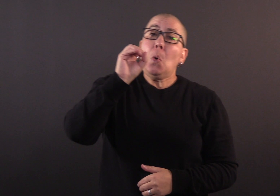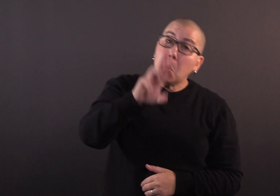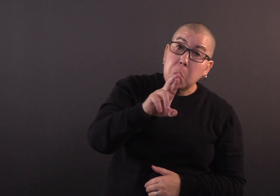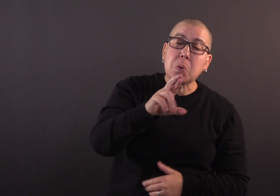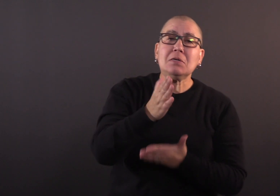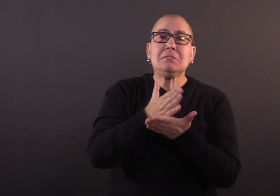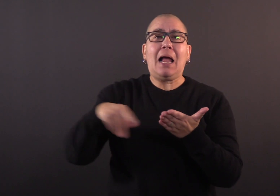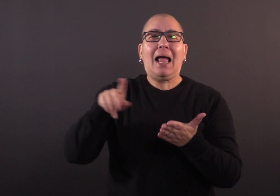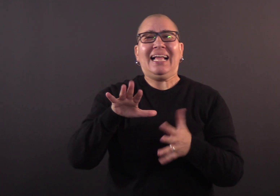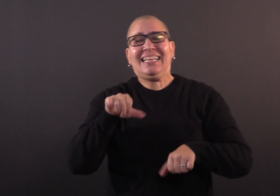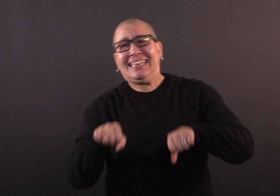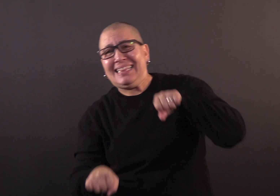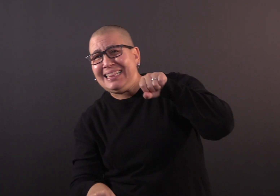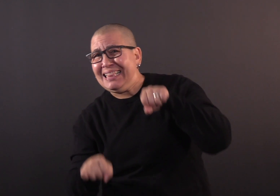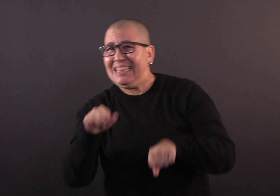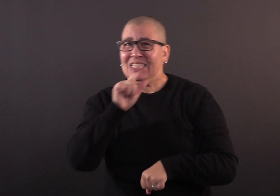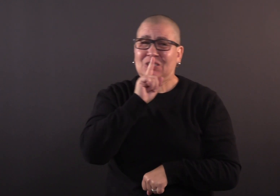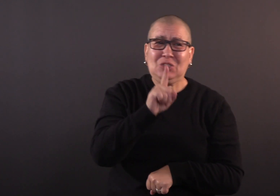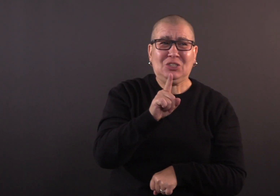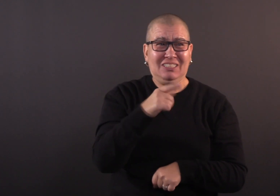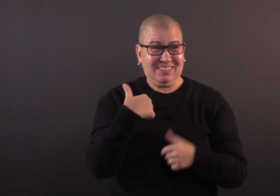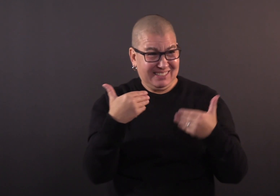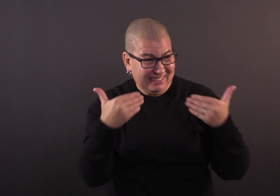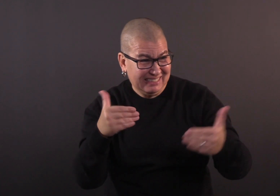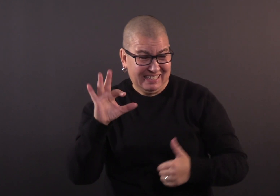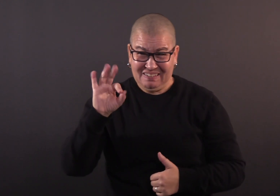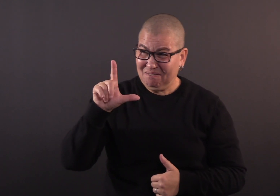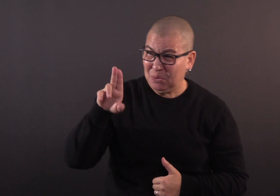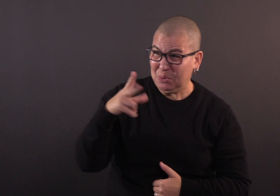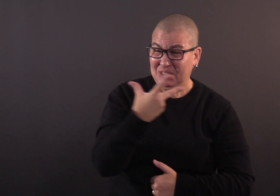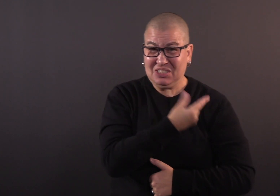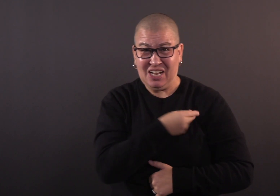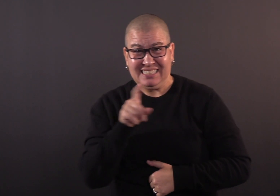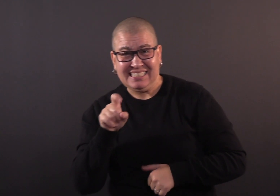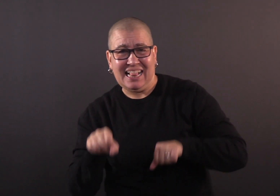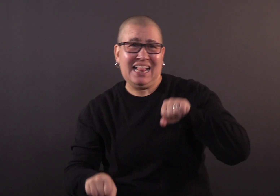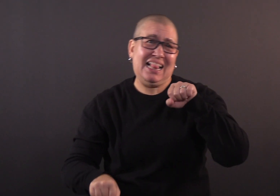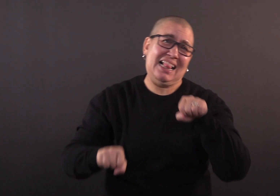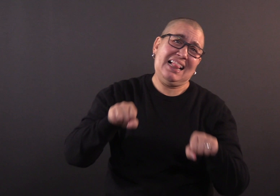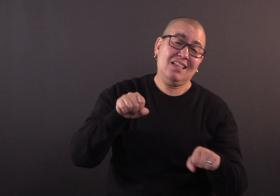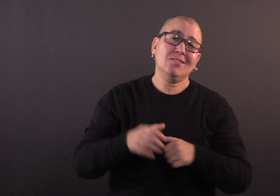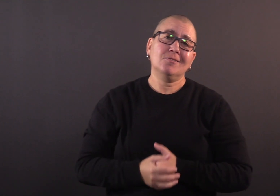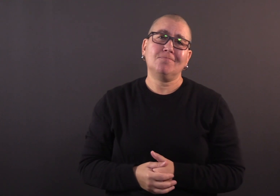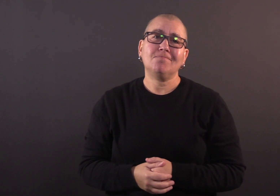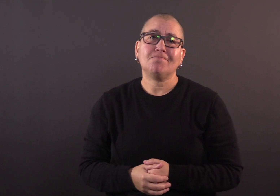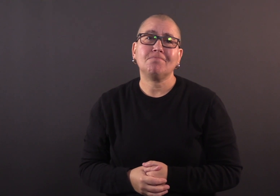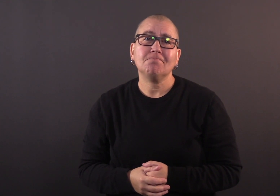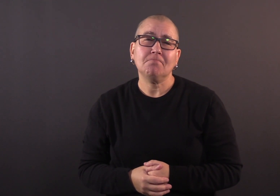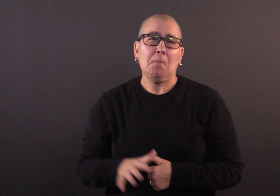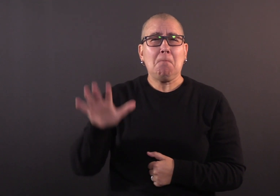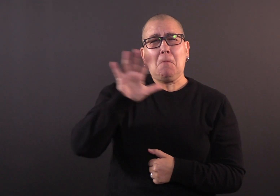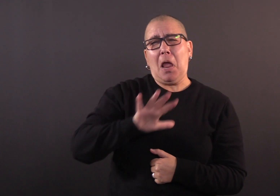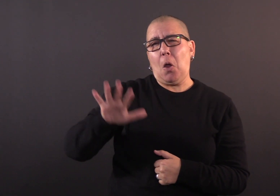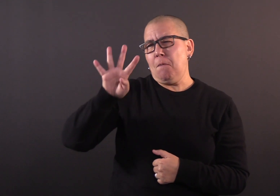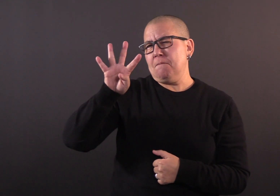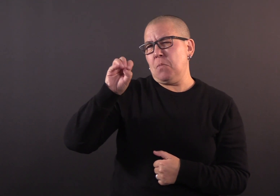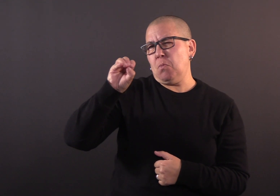a flu shot. Only 40 percent said they plan to get a COVID booster, and among adults 60 and